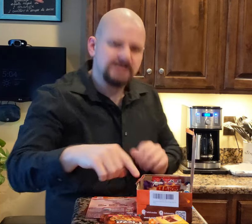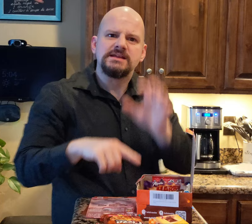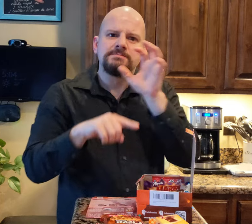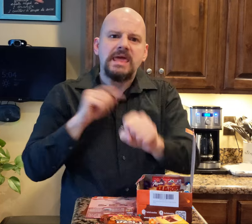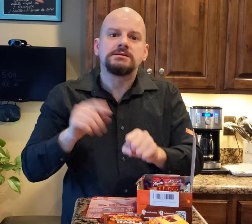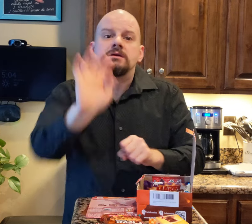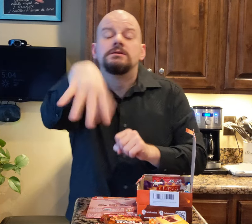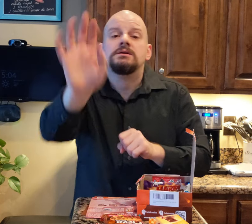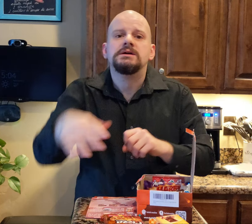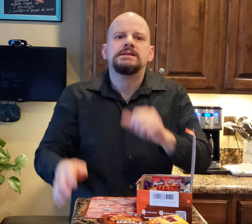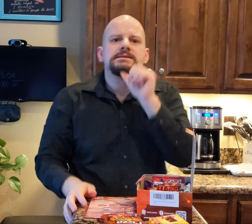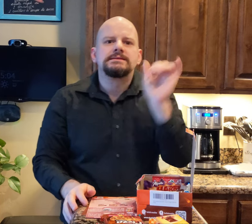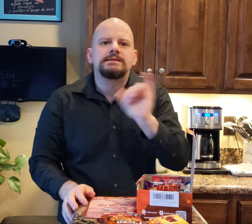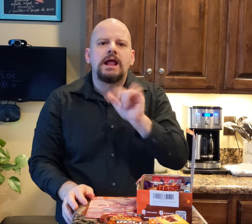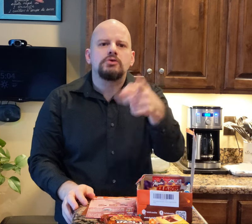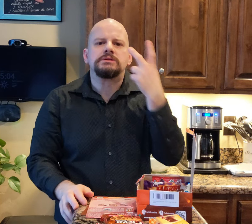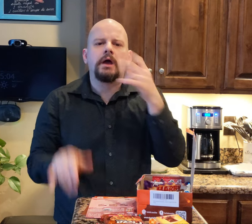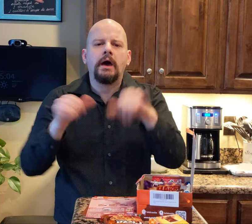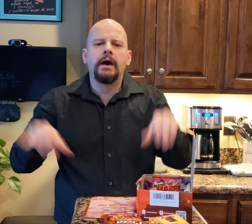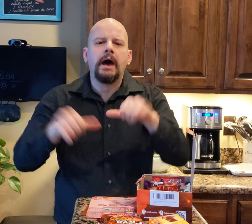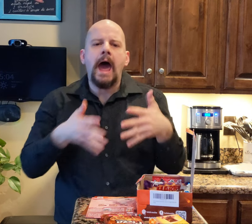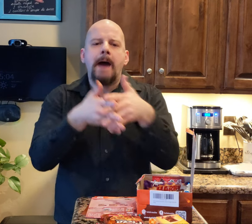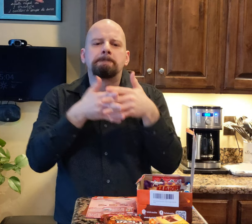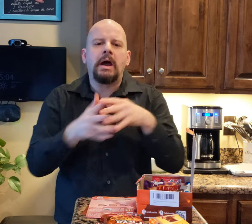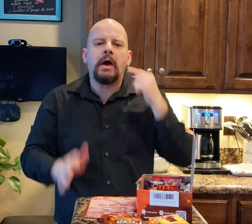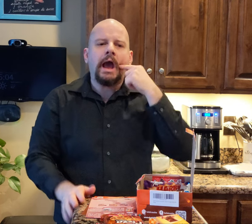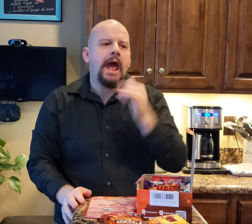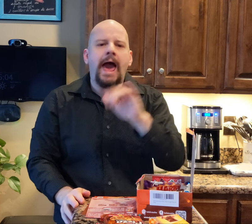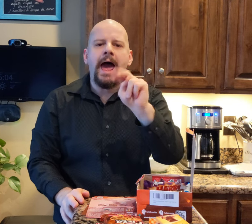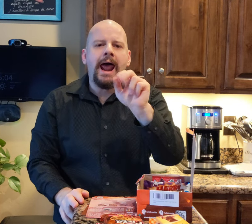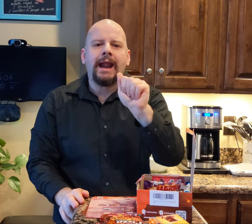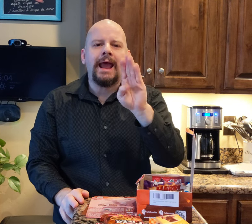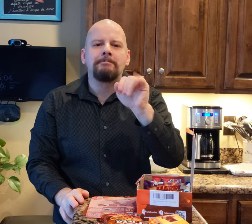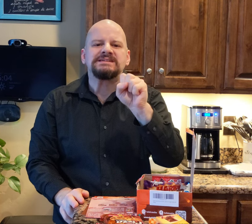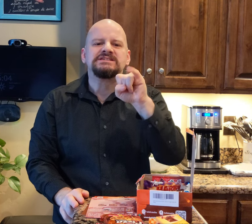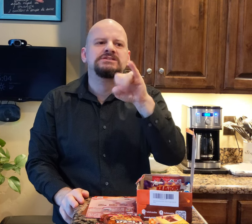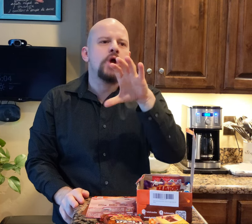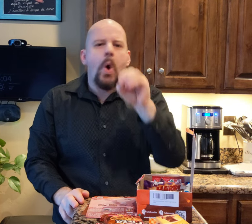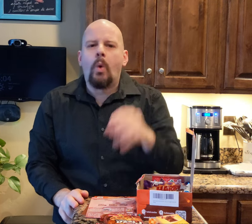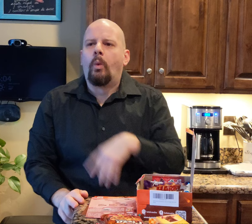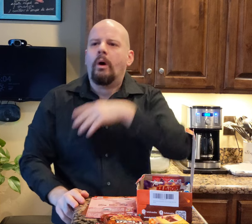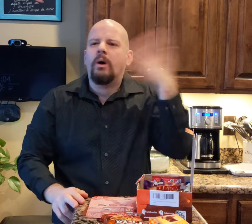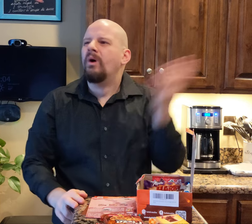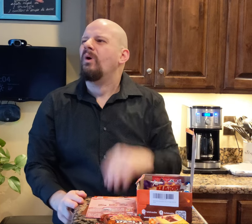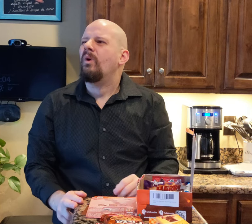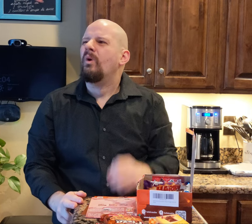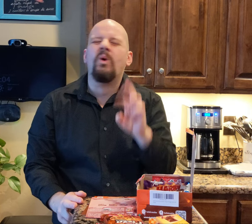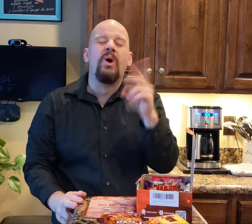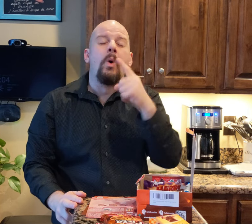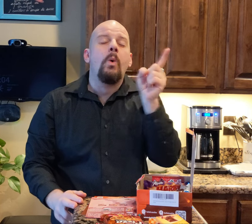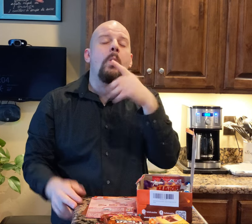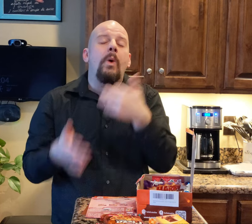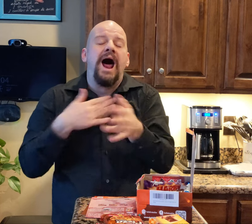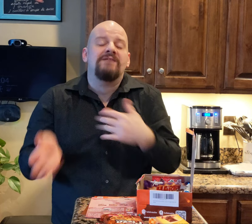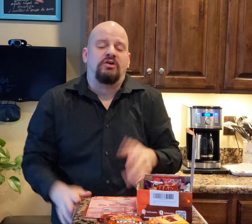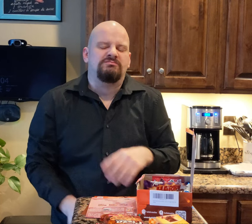It's amazing! It's not like you see common American candies like Nabisco or whatever.